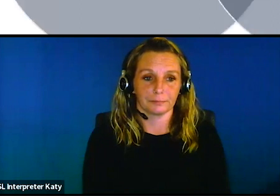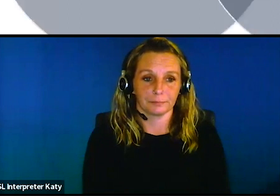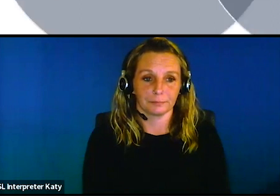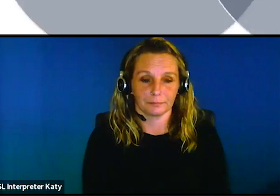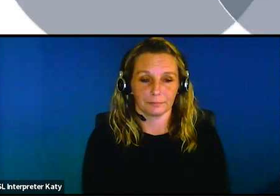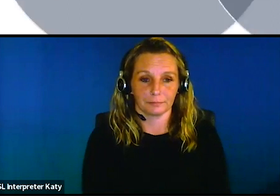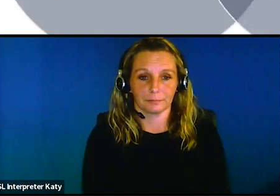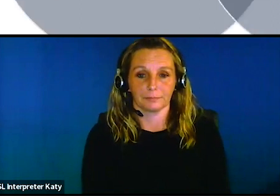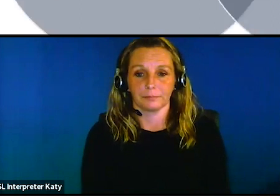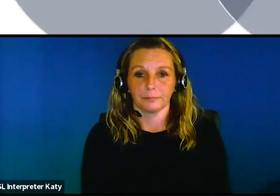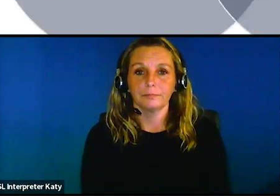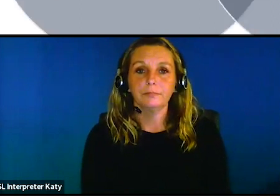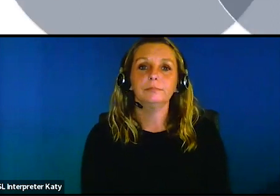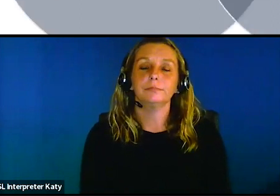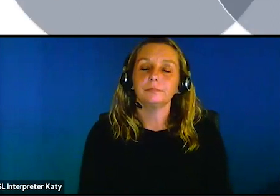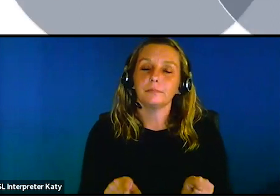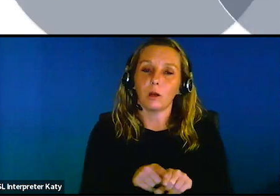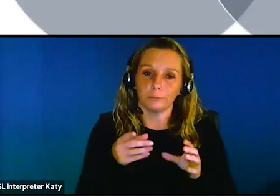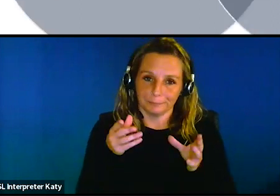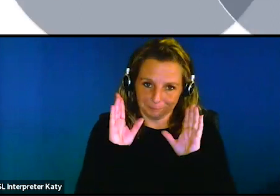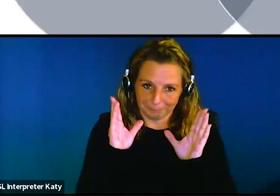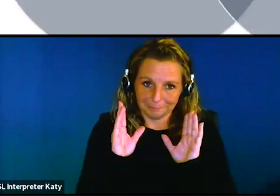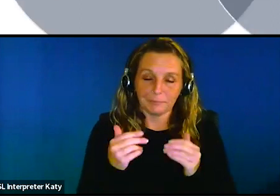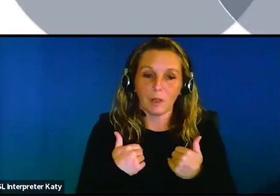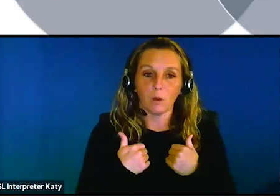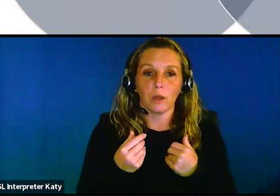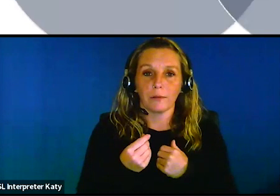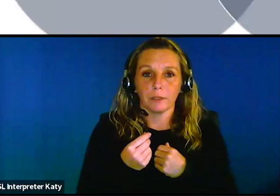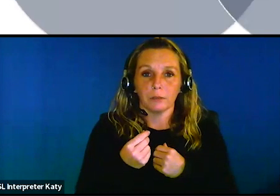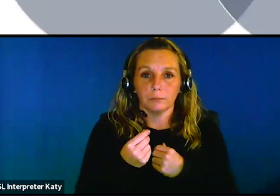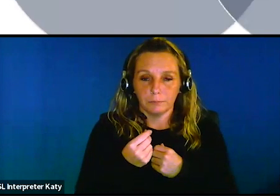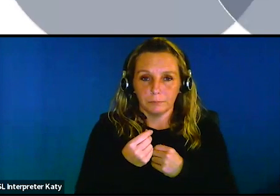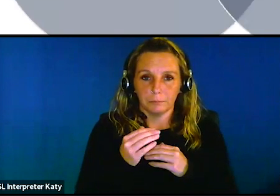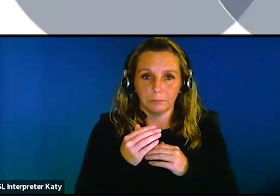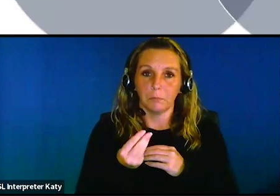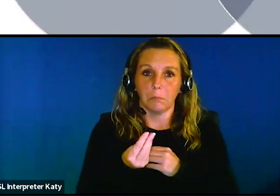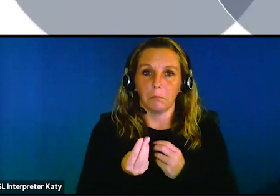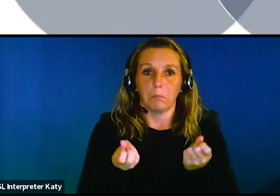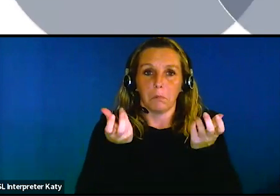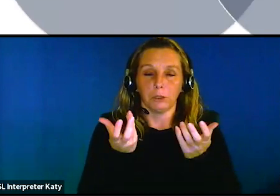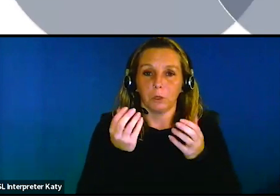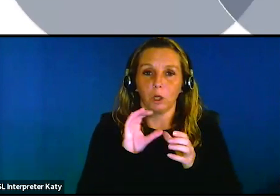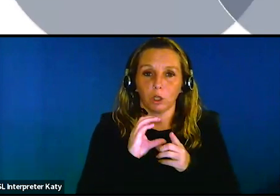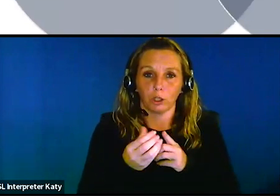We also need to be attentive to the fact that there are multiple cultural identities. So I am a woman.